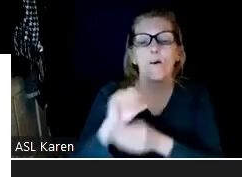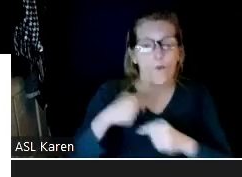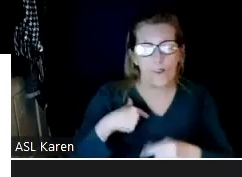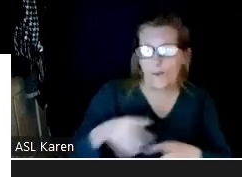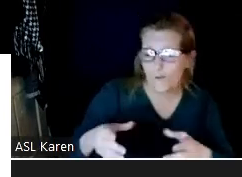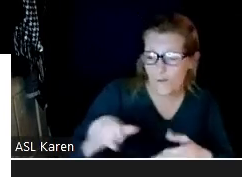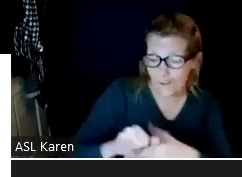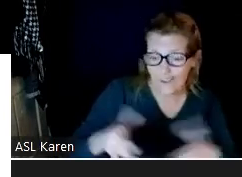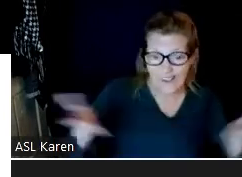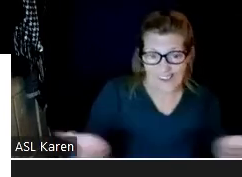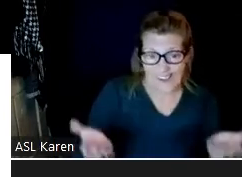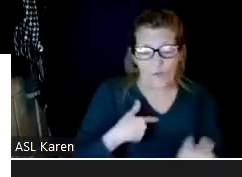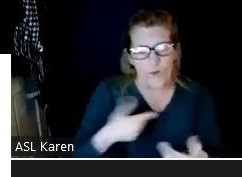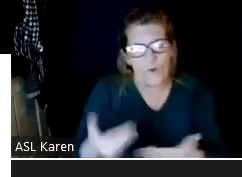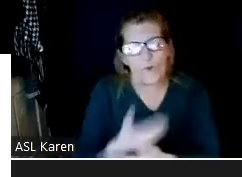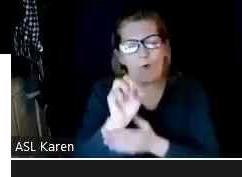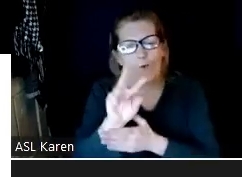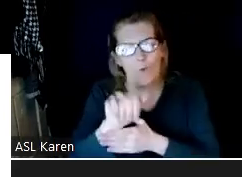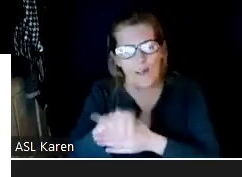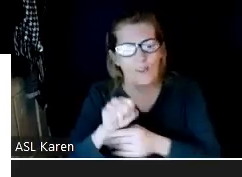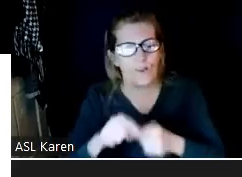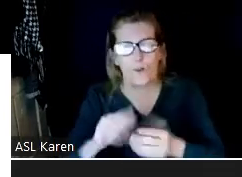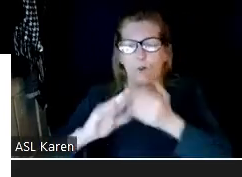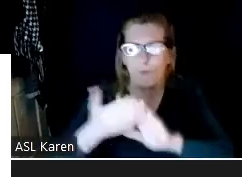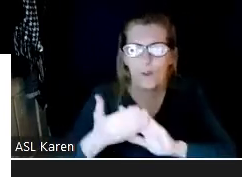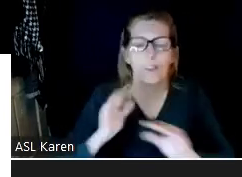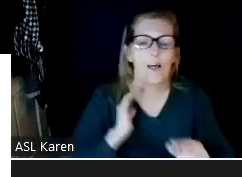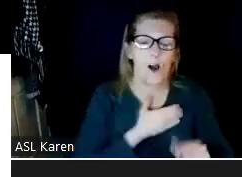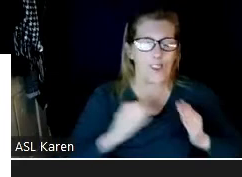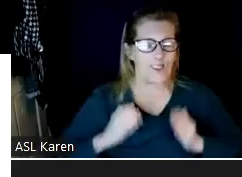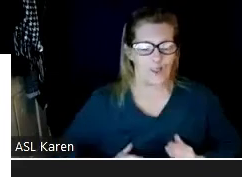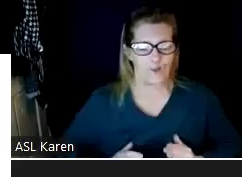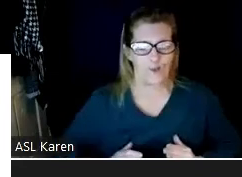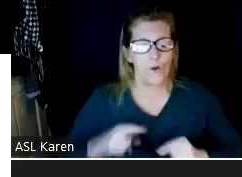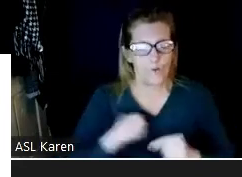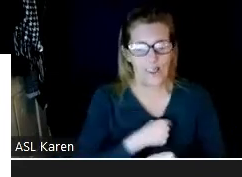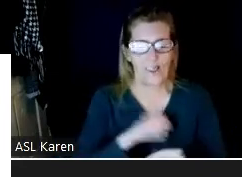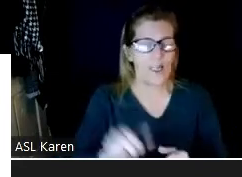ways to gather input from communities and our customers, so that we can listen versus